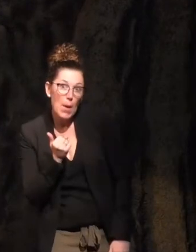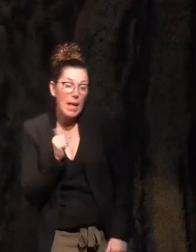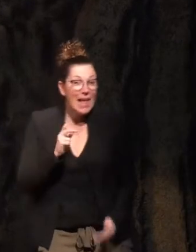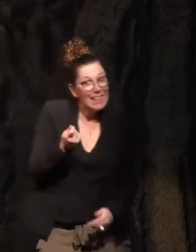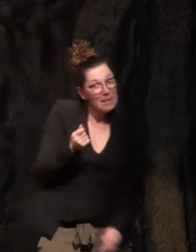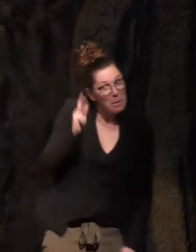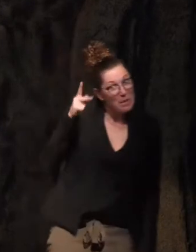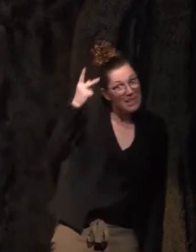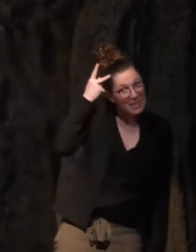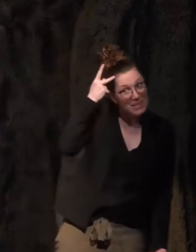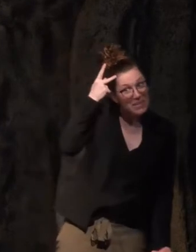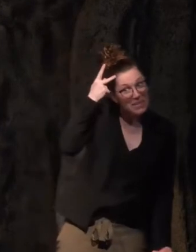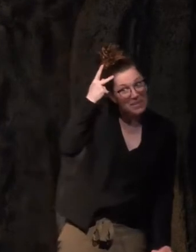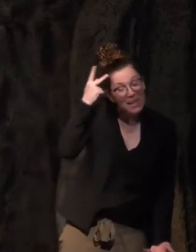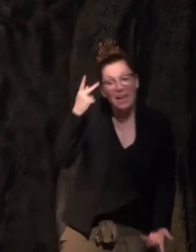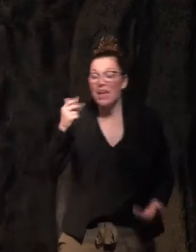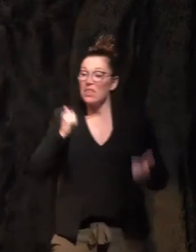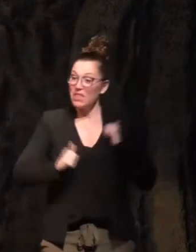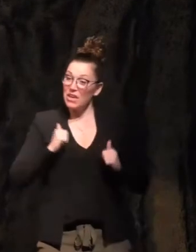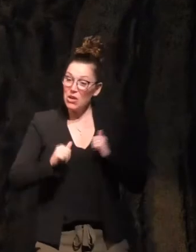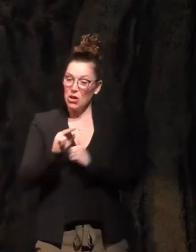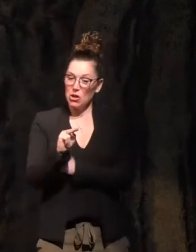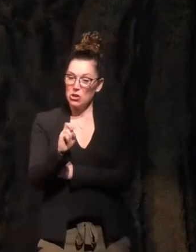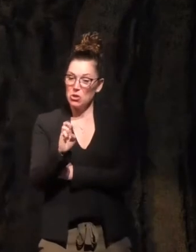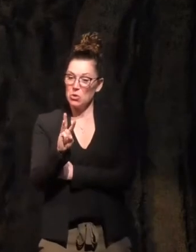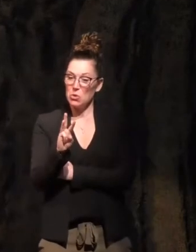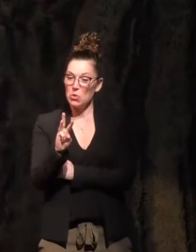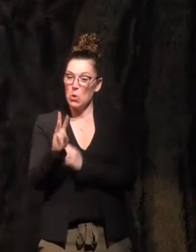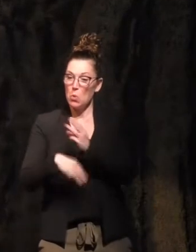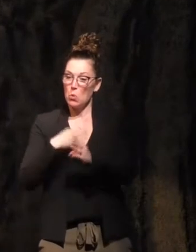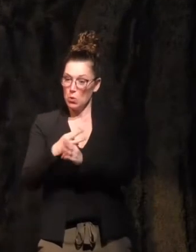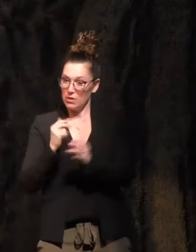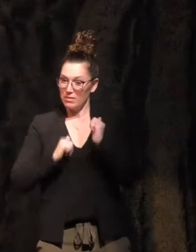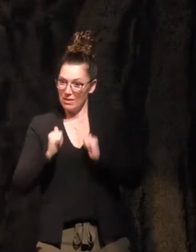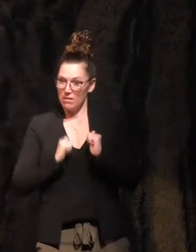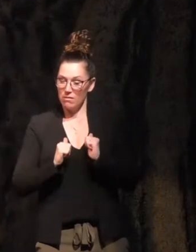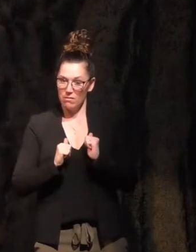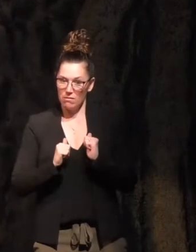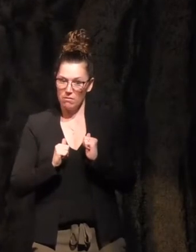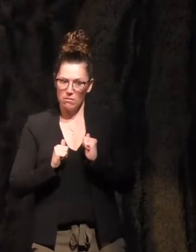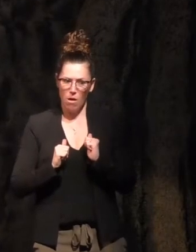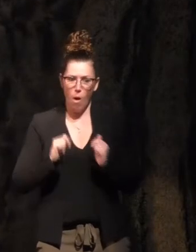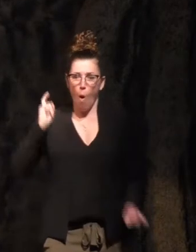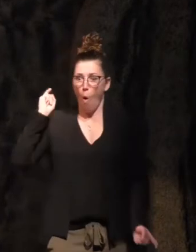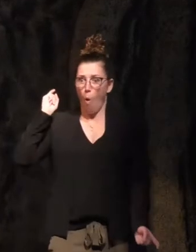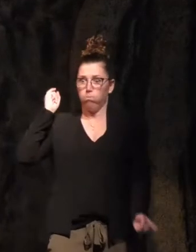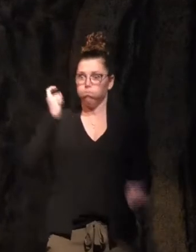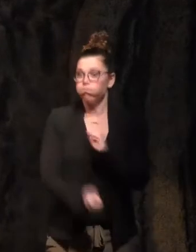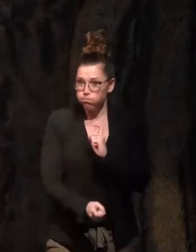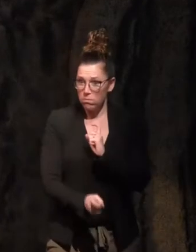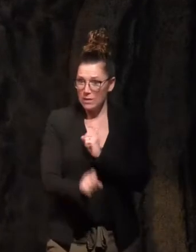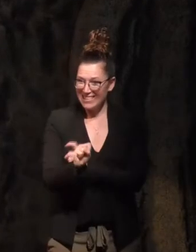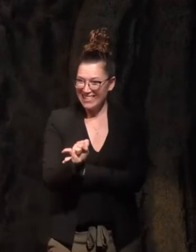called Neworld Theater, it's that systemic change is always a work in progress